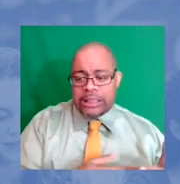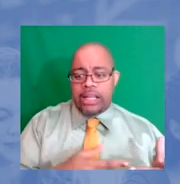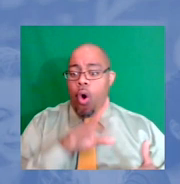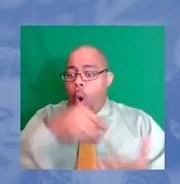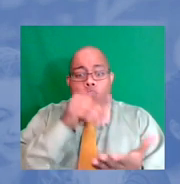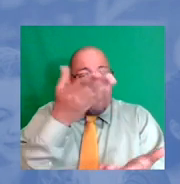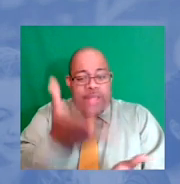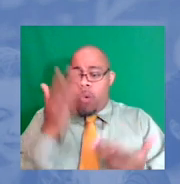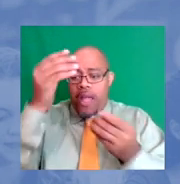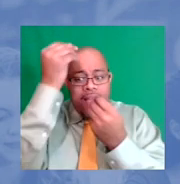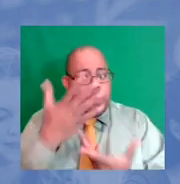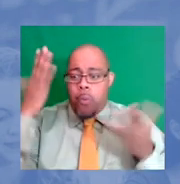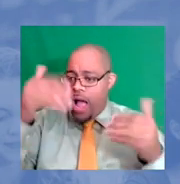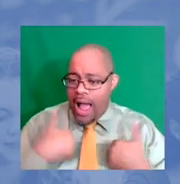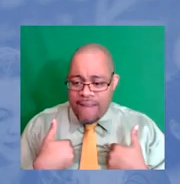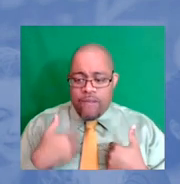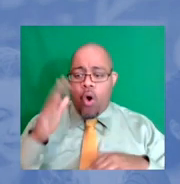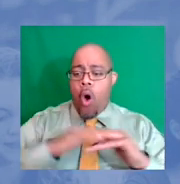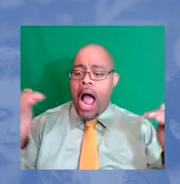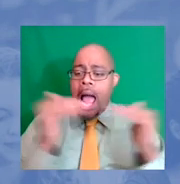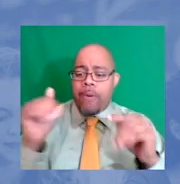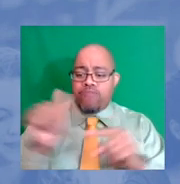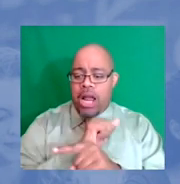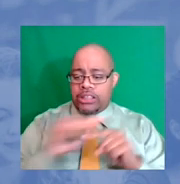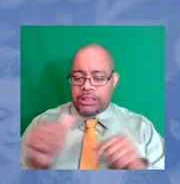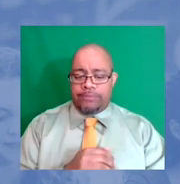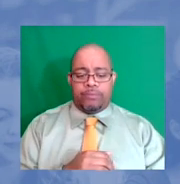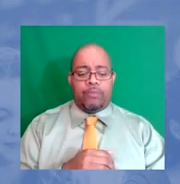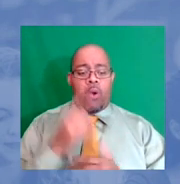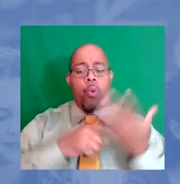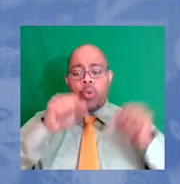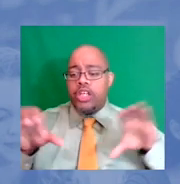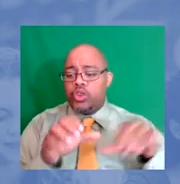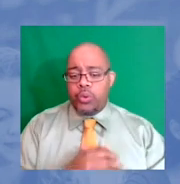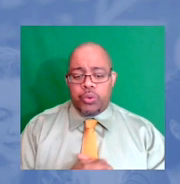YOU ON EQUITABLE PRACTICE. WHAT YOU CAN DO, WHAT YOU HAVE NOT DONE RIGHT,